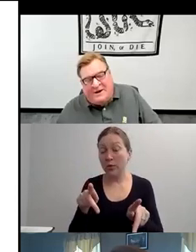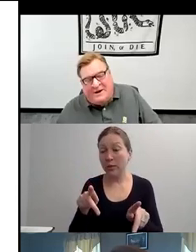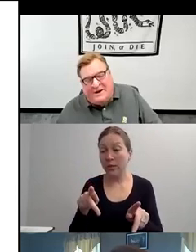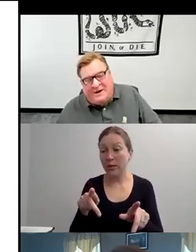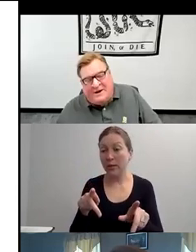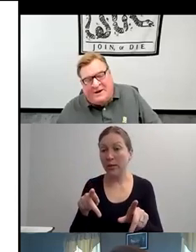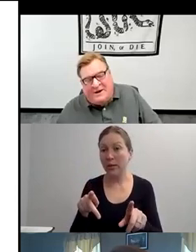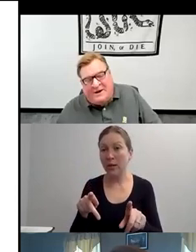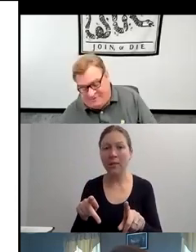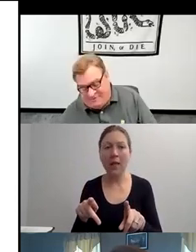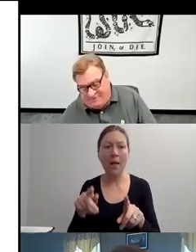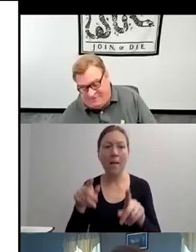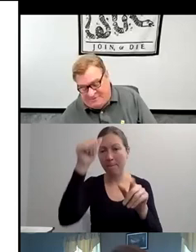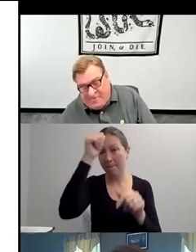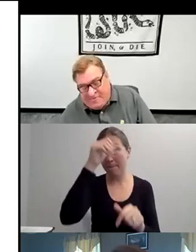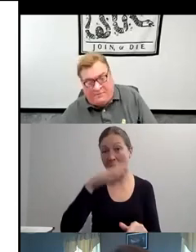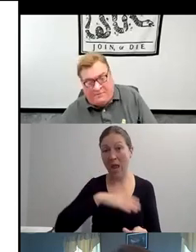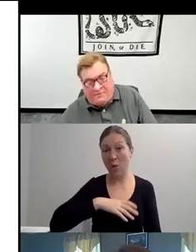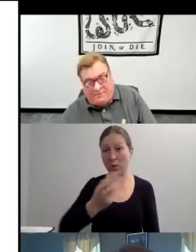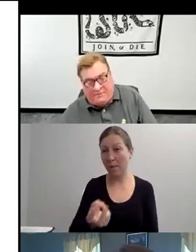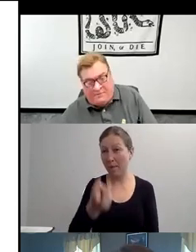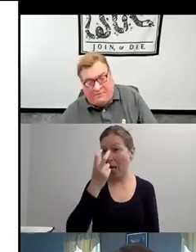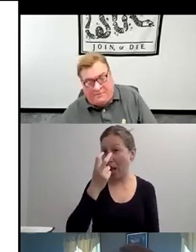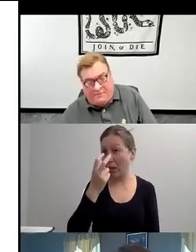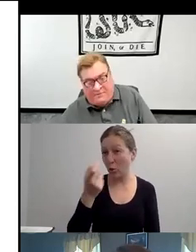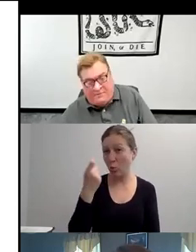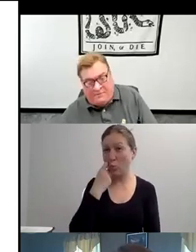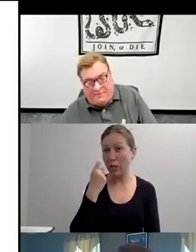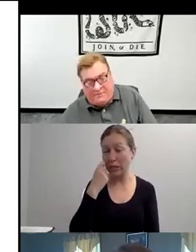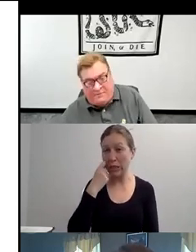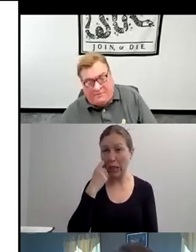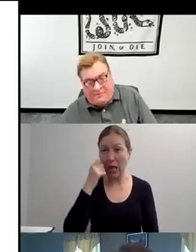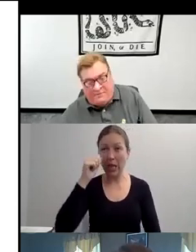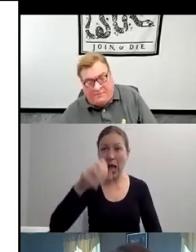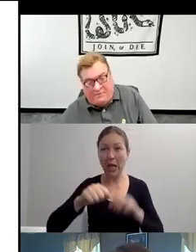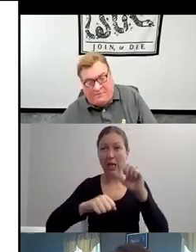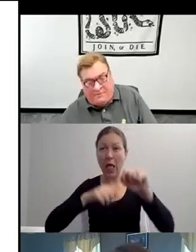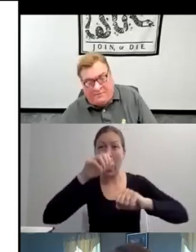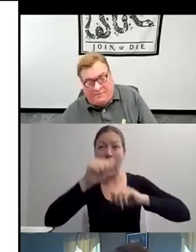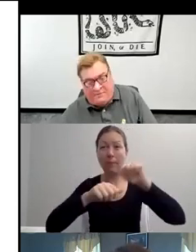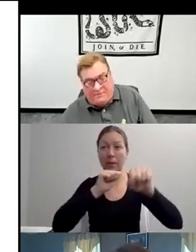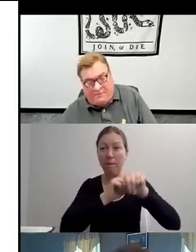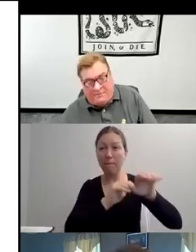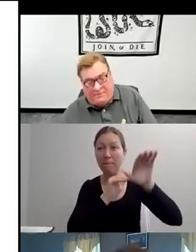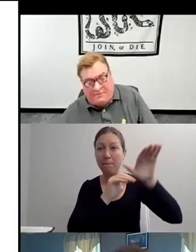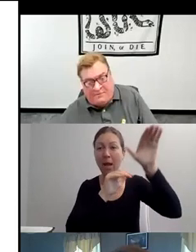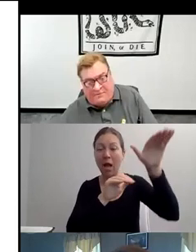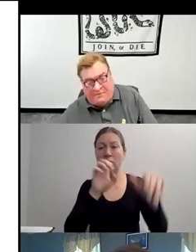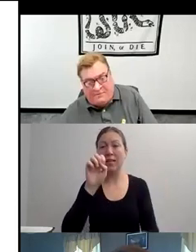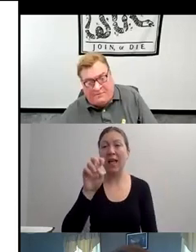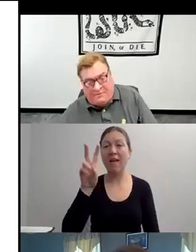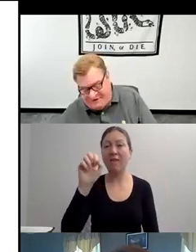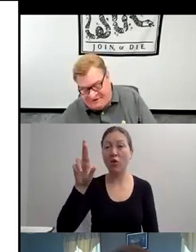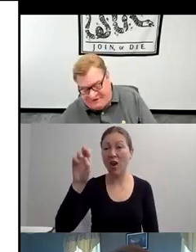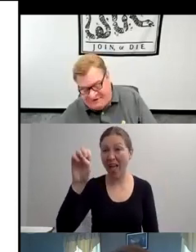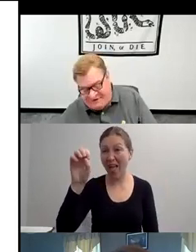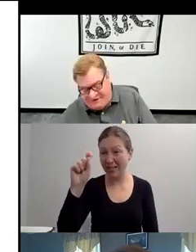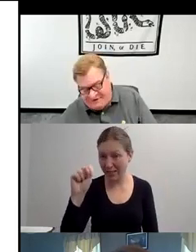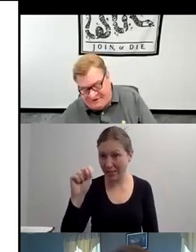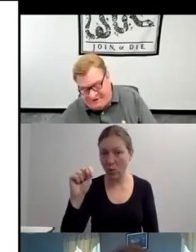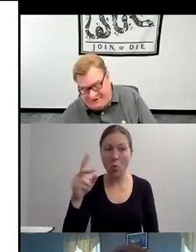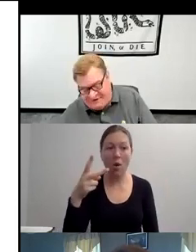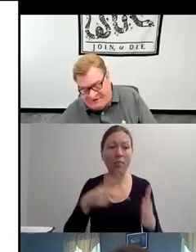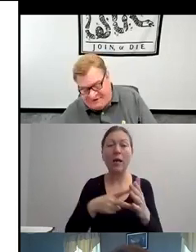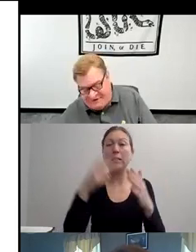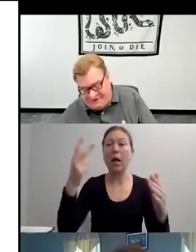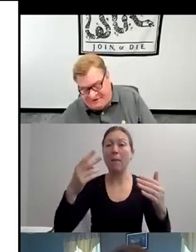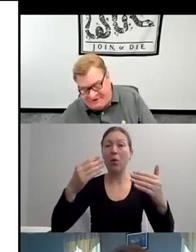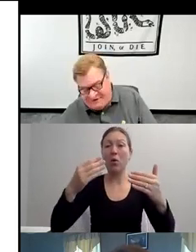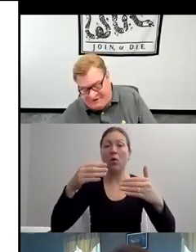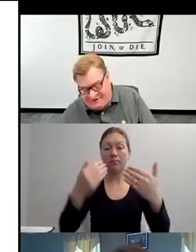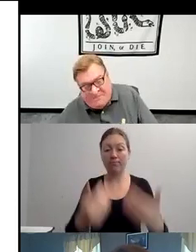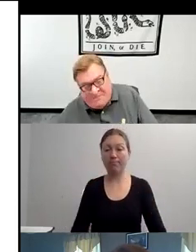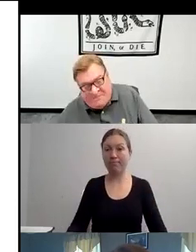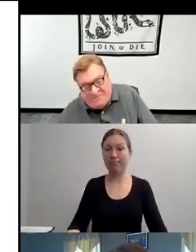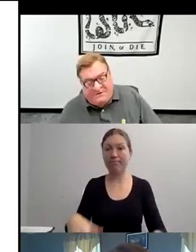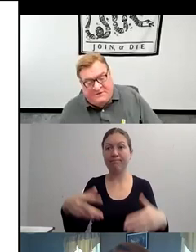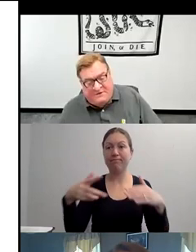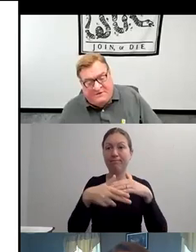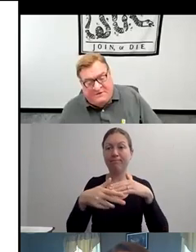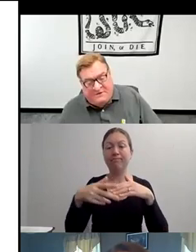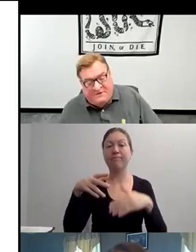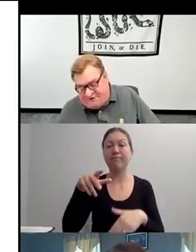BUT ONE OF THE WORST THINGS A HUMAN CAN DO TO ANOTHER HUMAN IS NOT BE WHO THEY EXPECTED